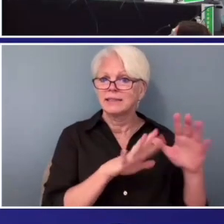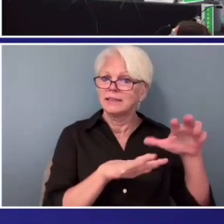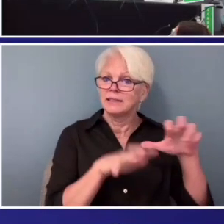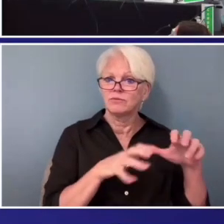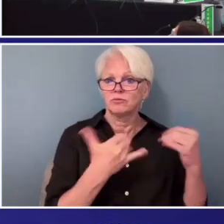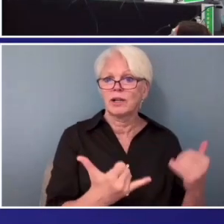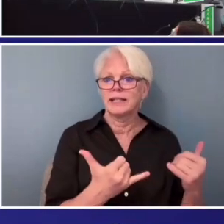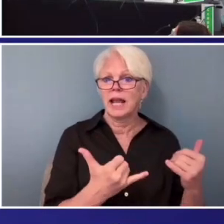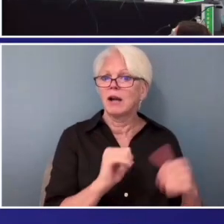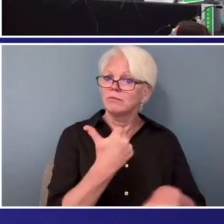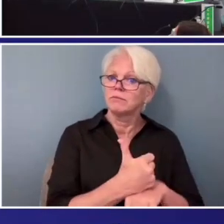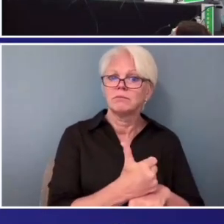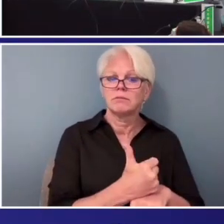Tamy, we do have some cards up.